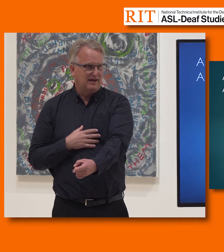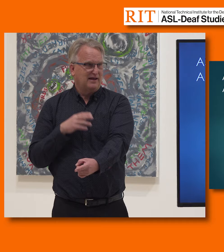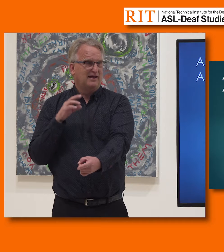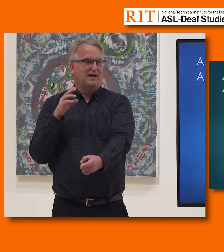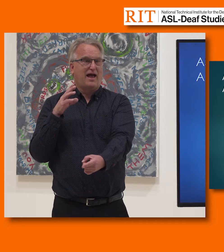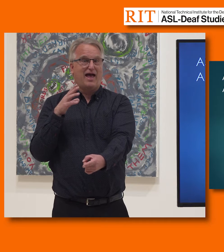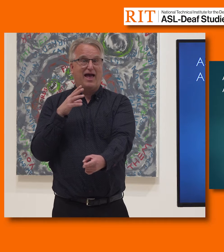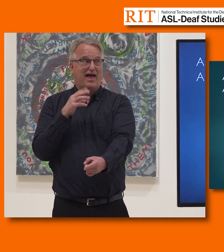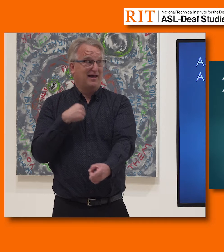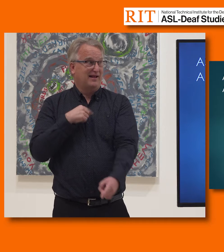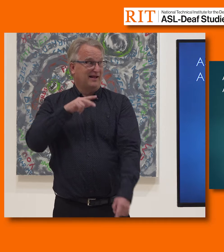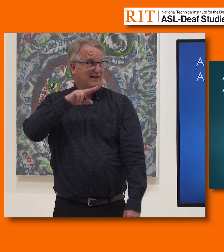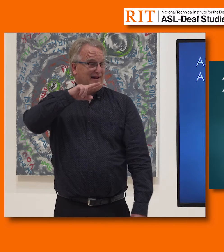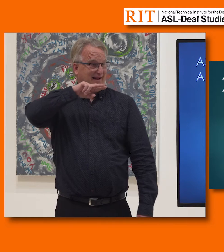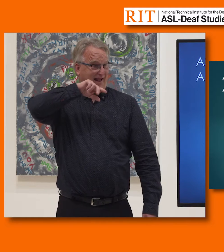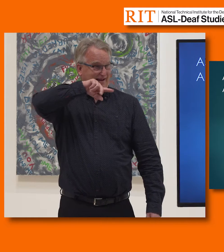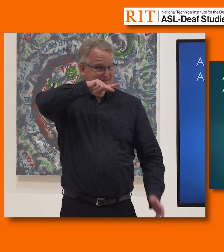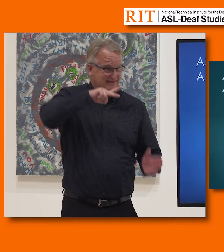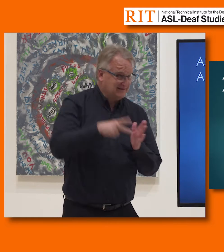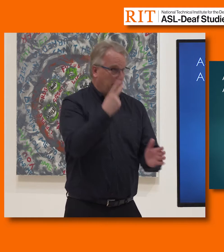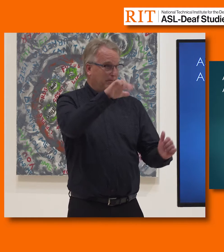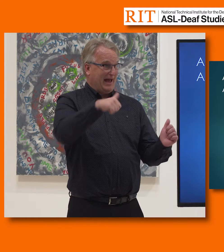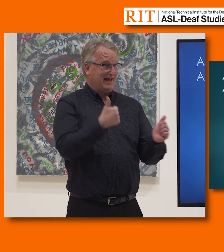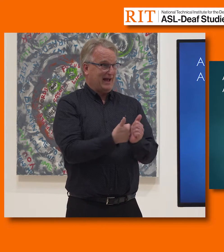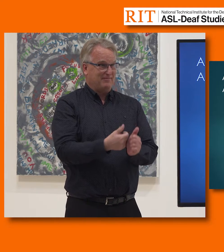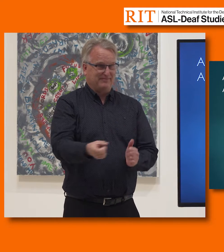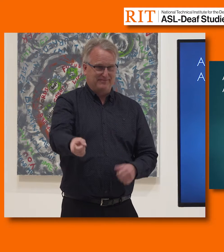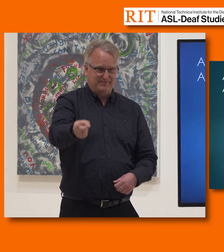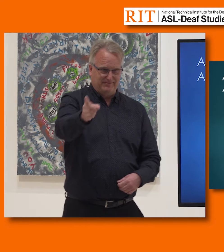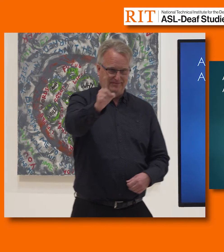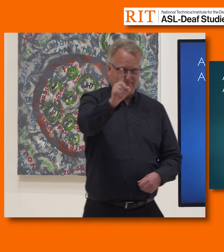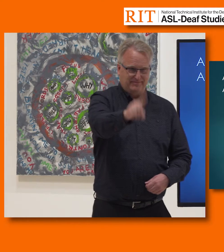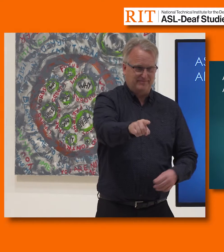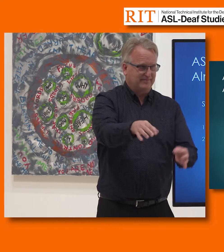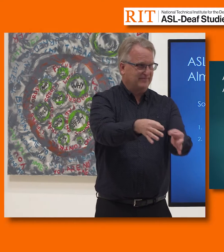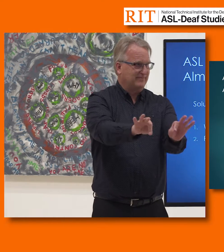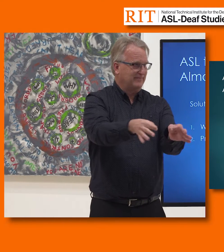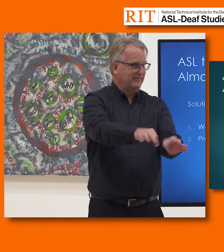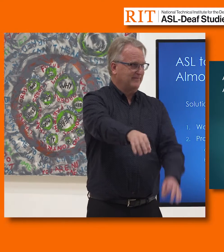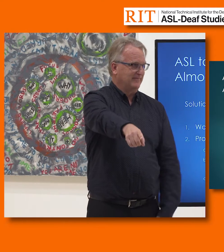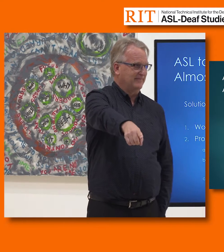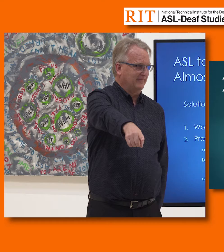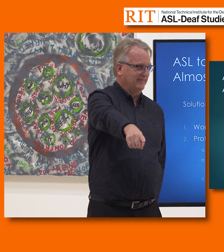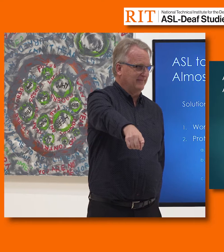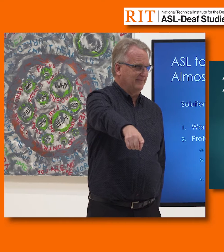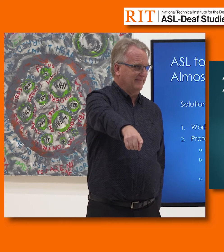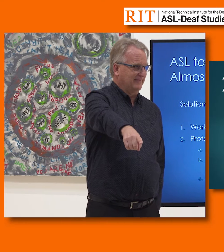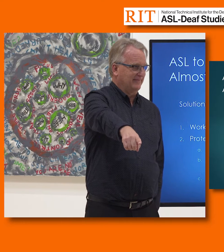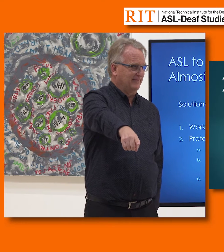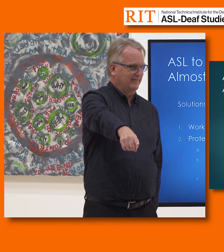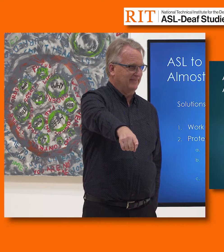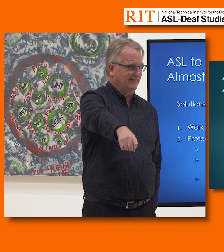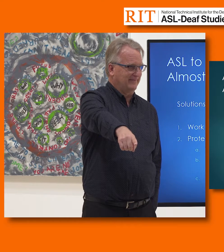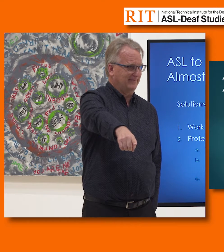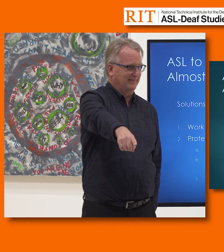the third one, in this case, and see exactly what the interpreter is saying. And then another backup beyond that